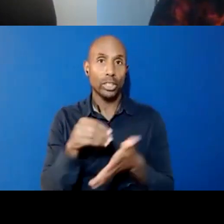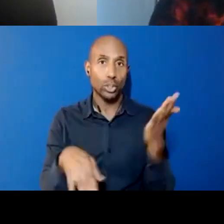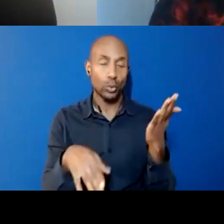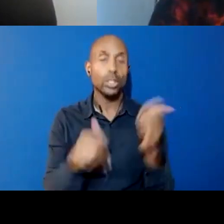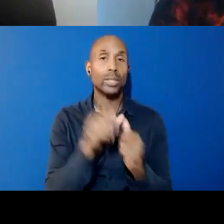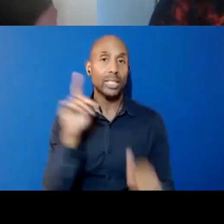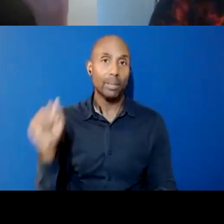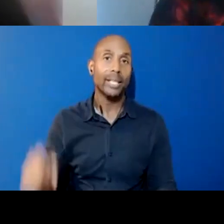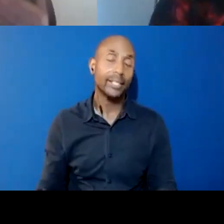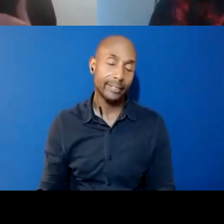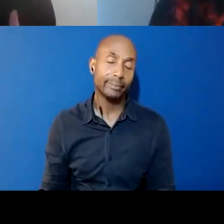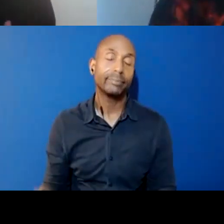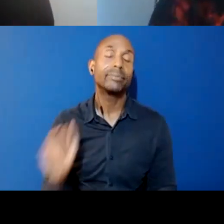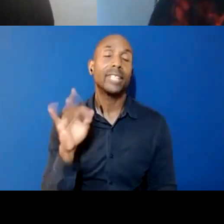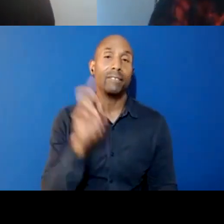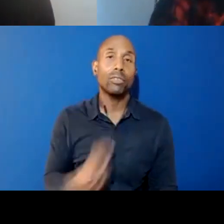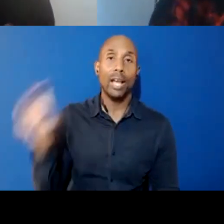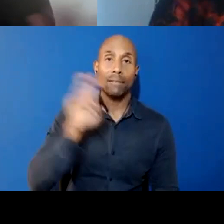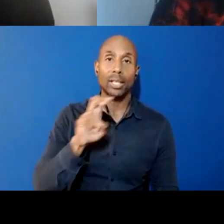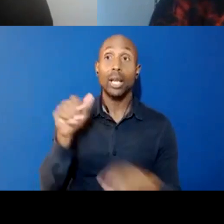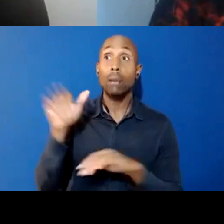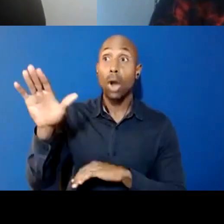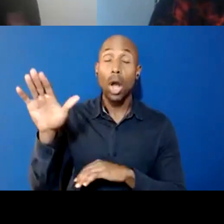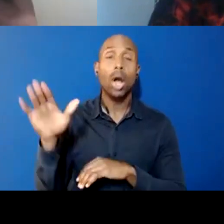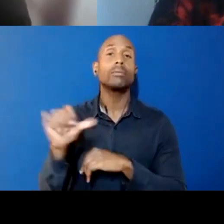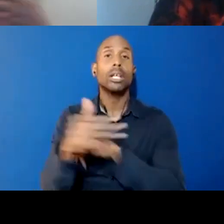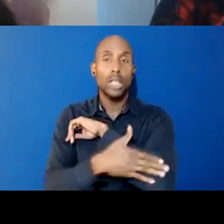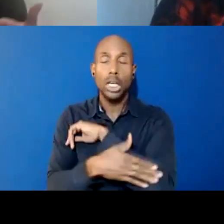and make sure we are thinking about all of these things and that the provider is thinking